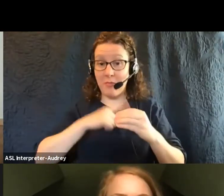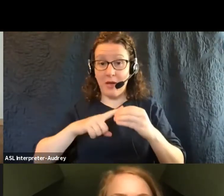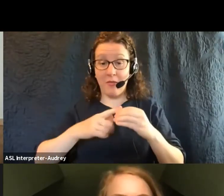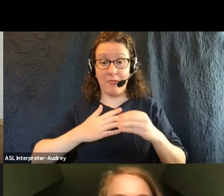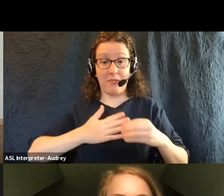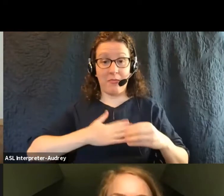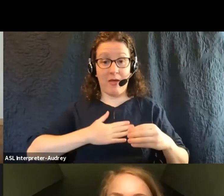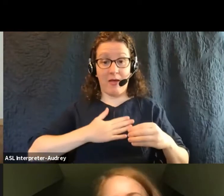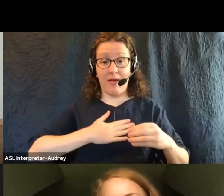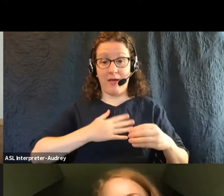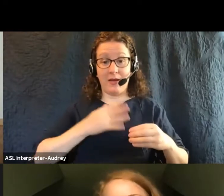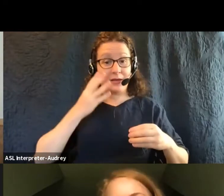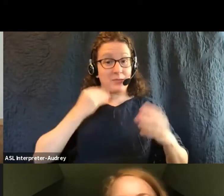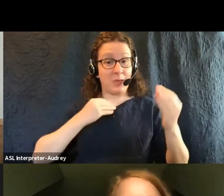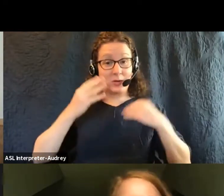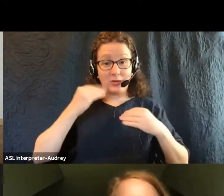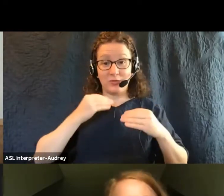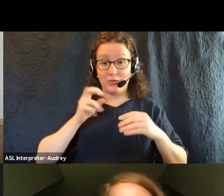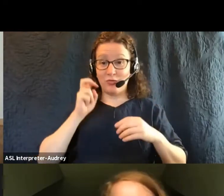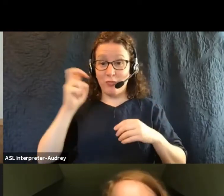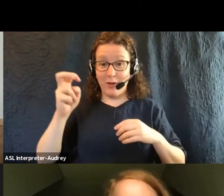traveling as a person with a disability.